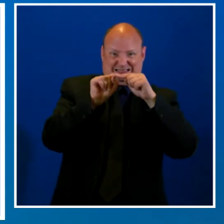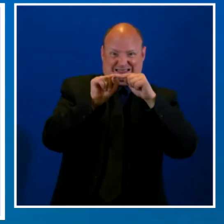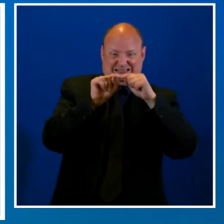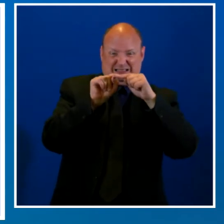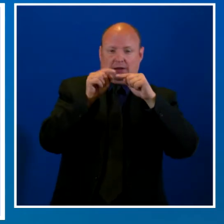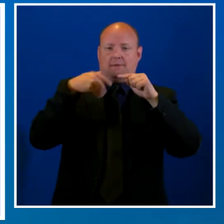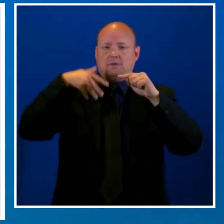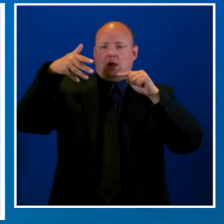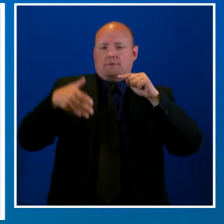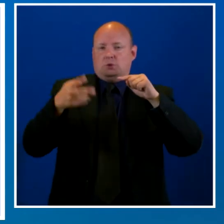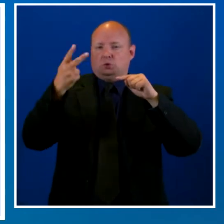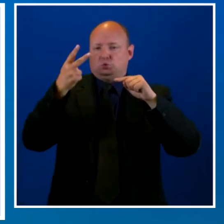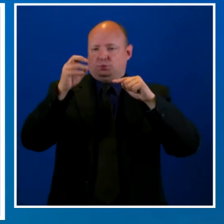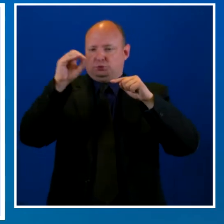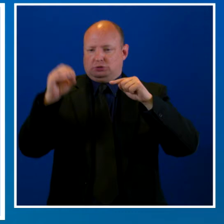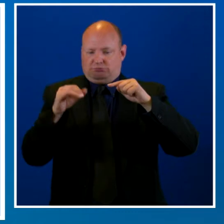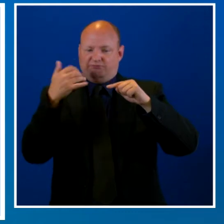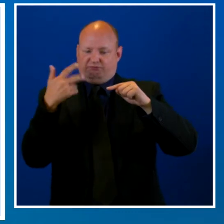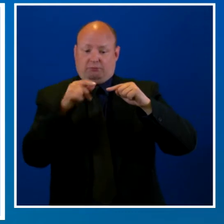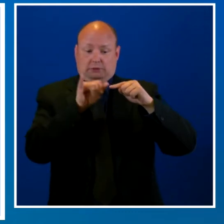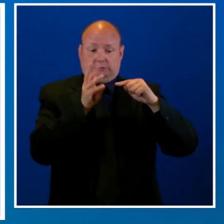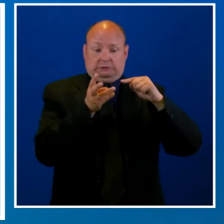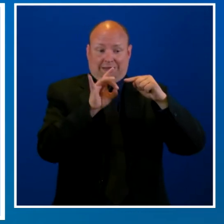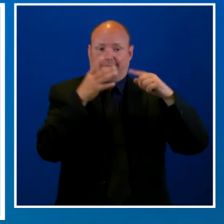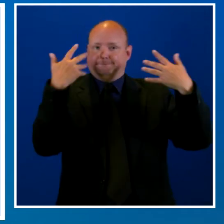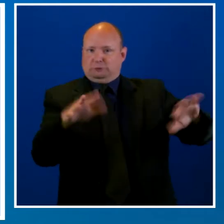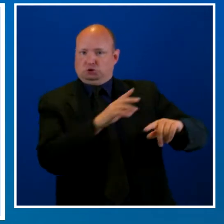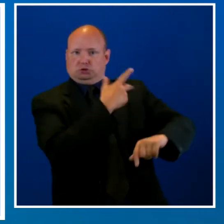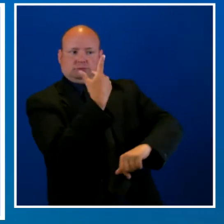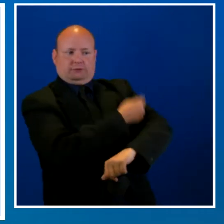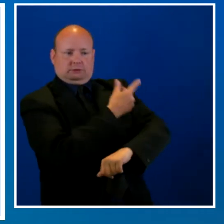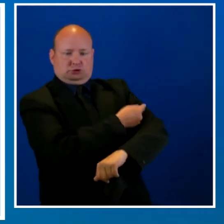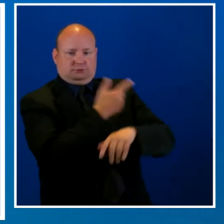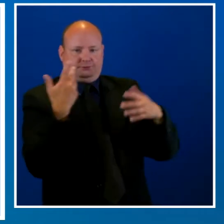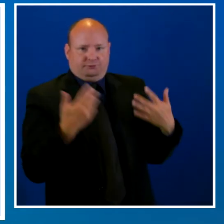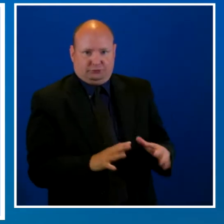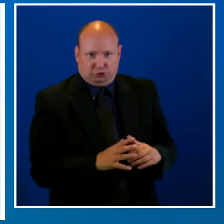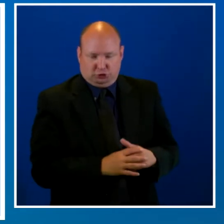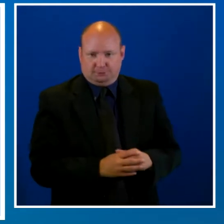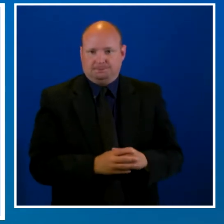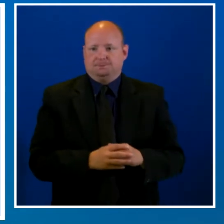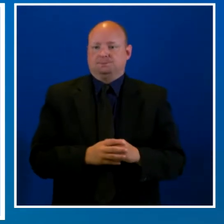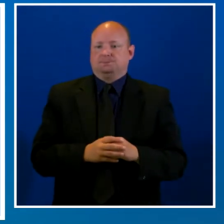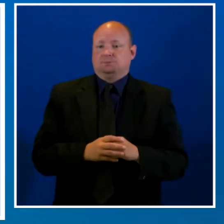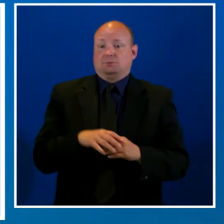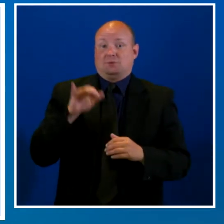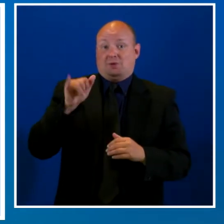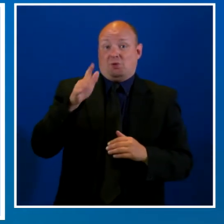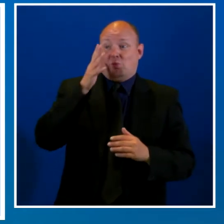older have been vaccinated. To re-open before June 30th, we